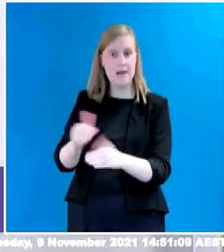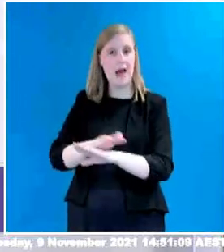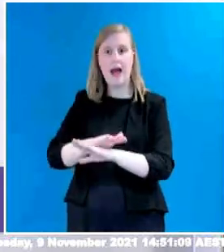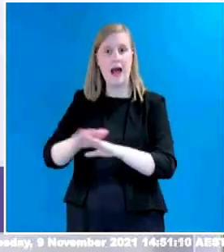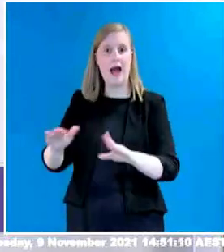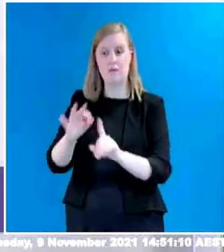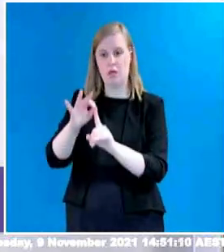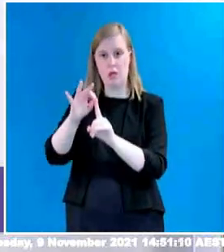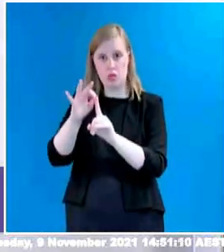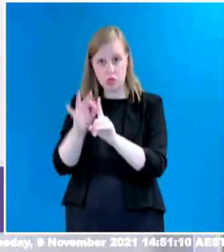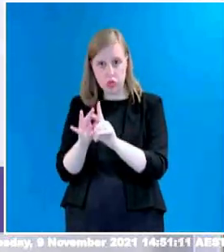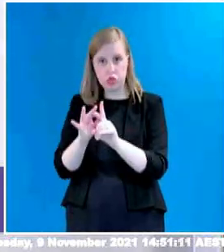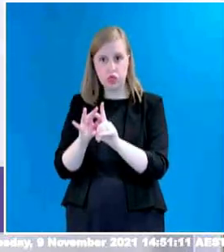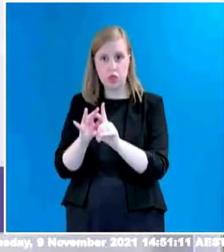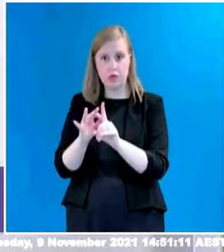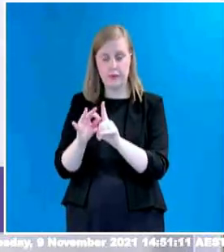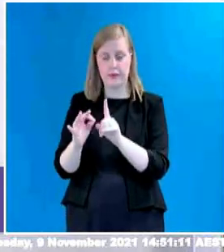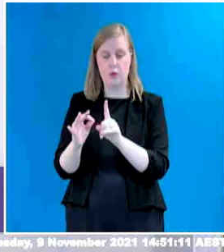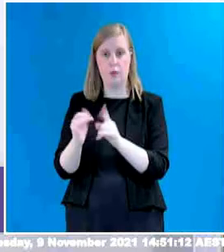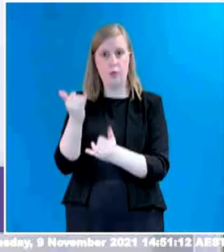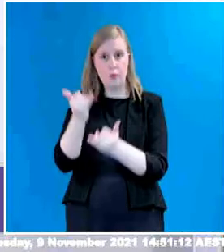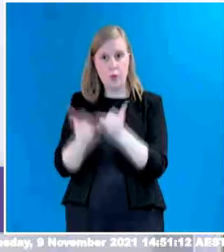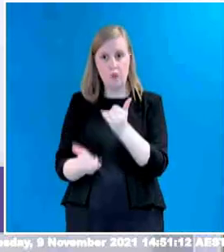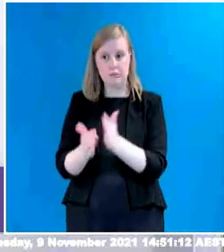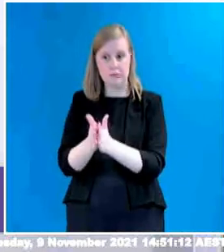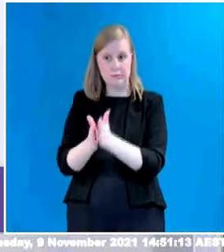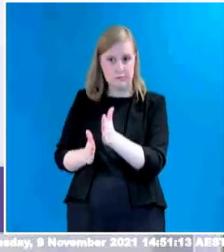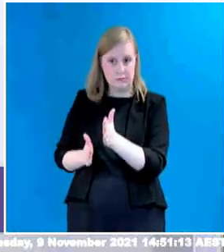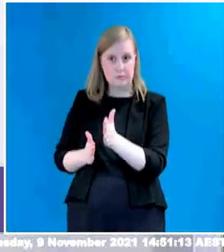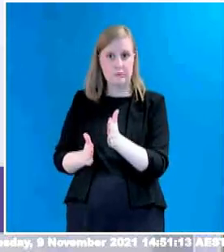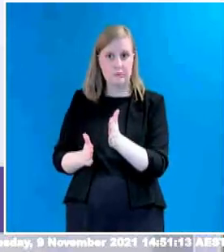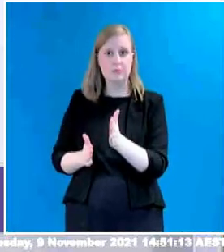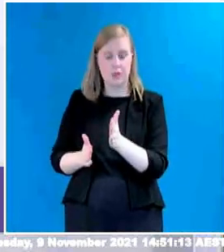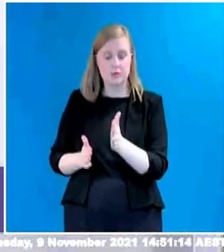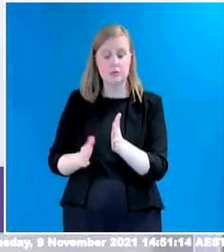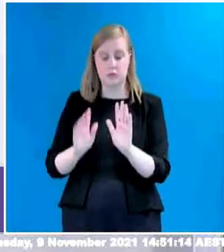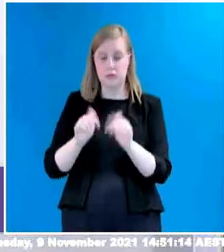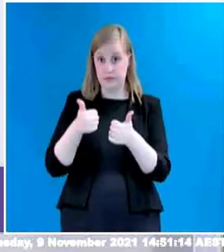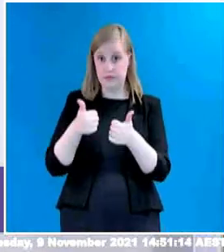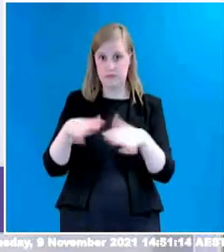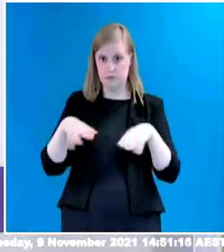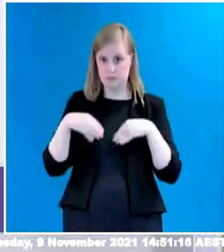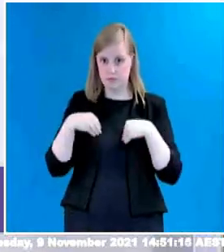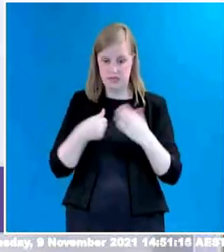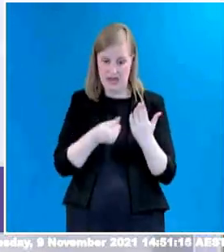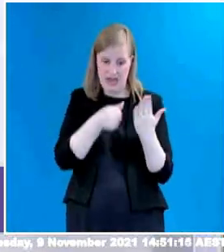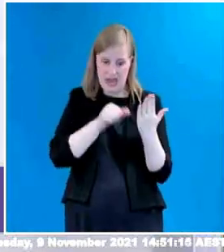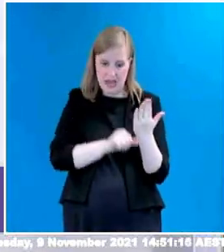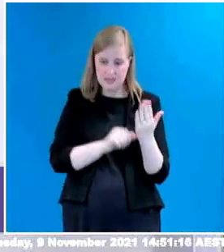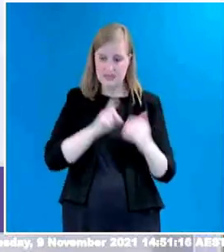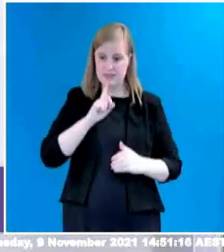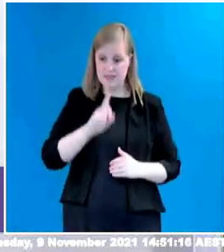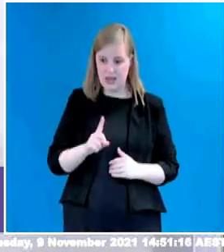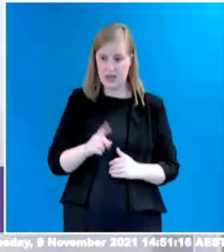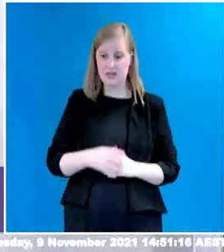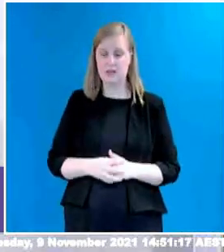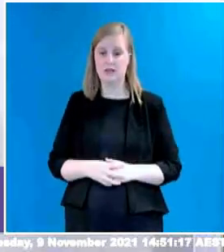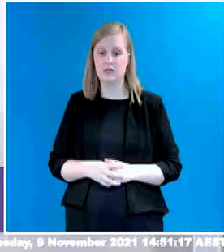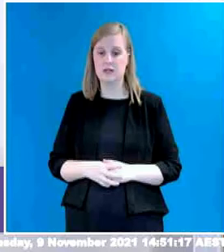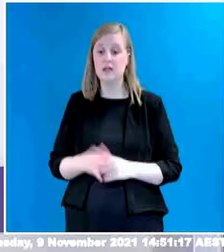I don't think that is controversial. But it is the next bit I want to ask you about: Any retrogressive measures